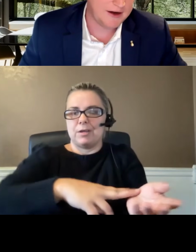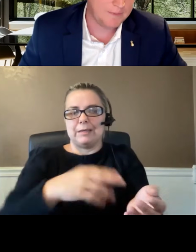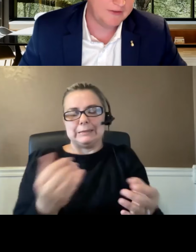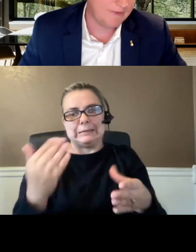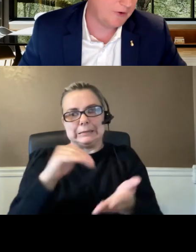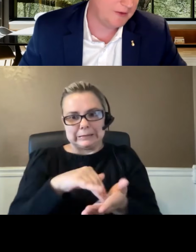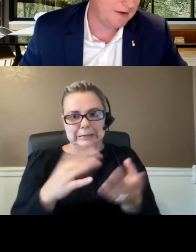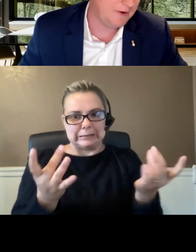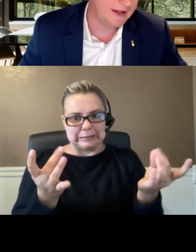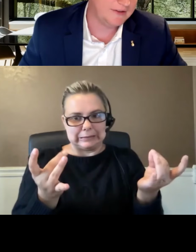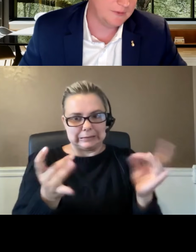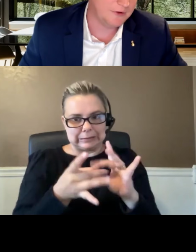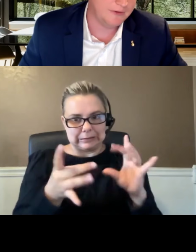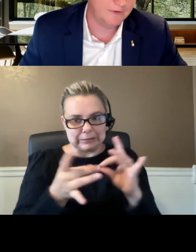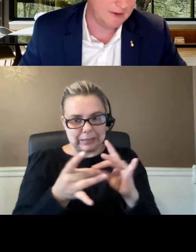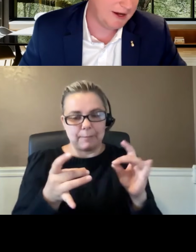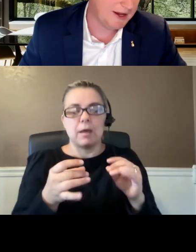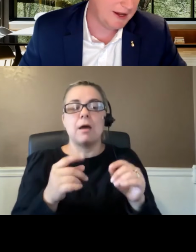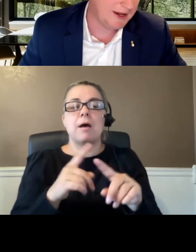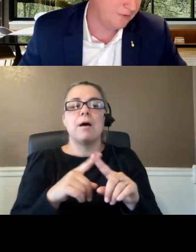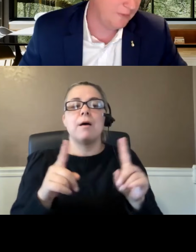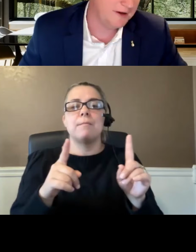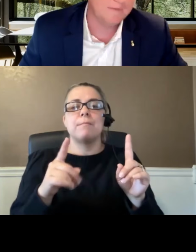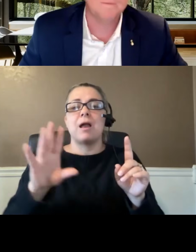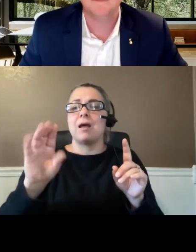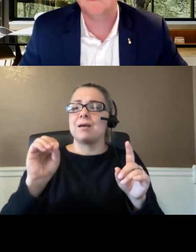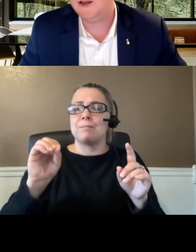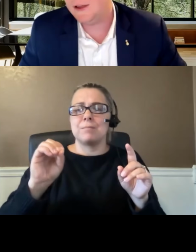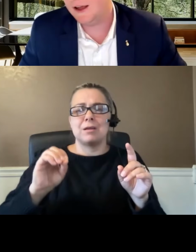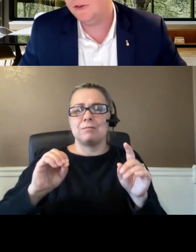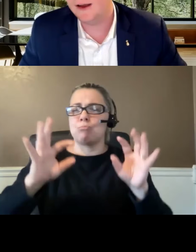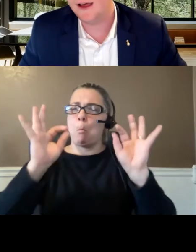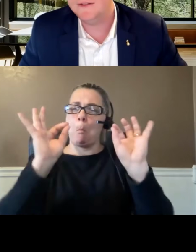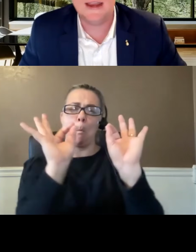a company's ever going to be fully accessible and fully WCAG conformant, putting in the contract a